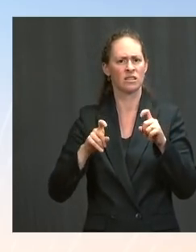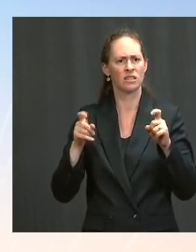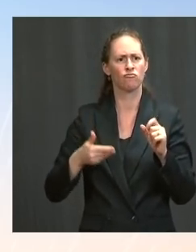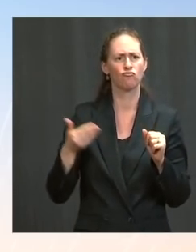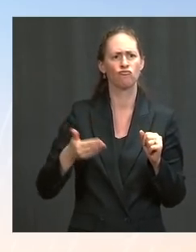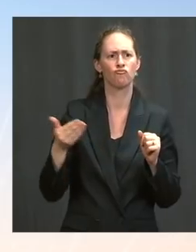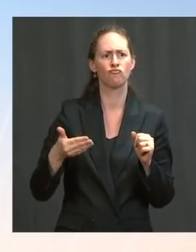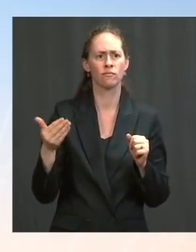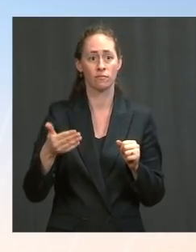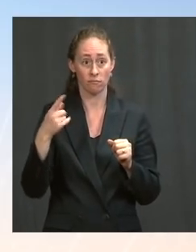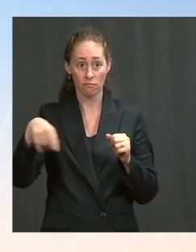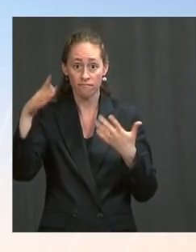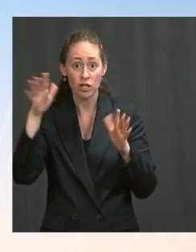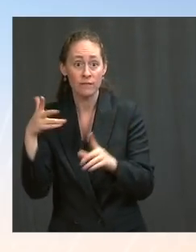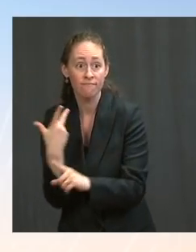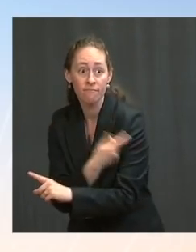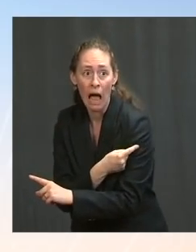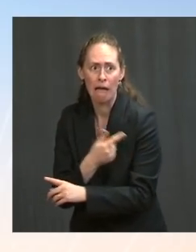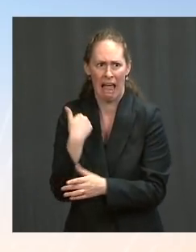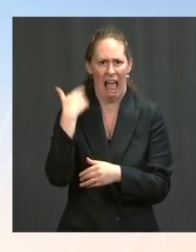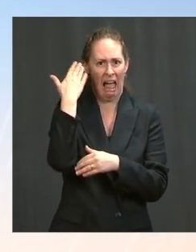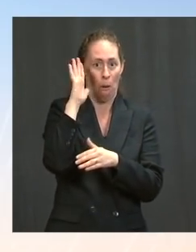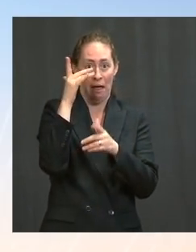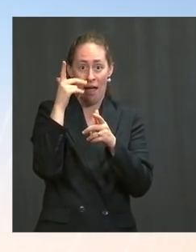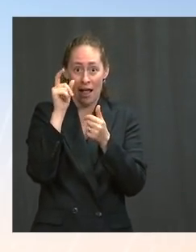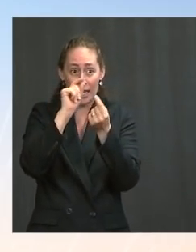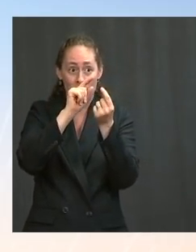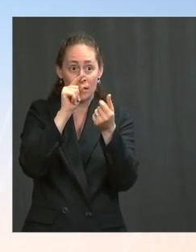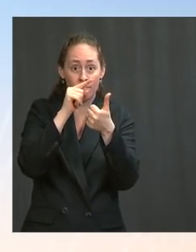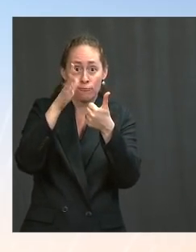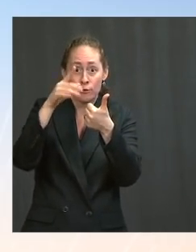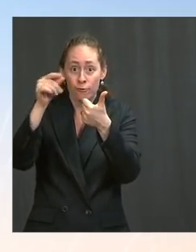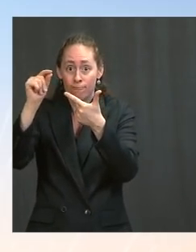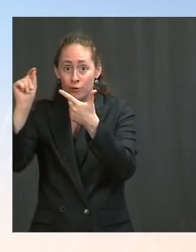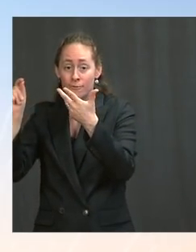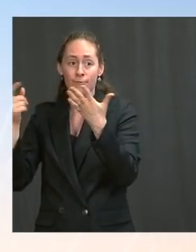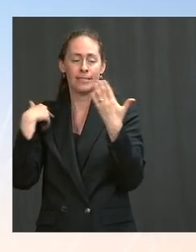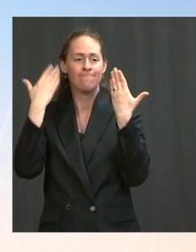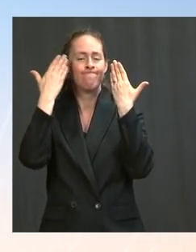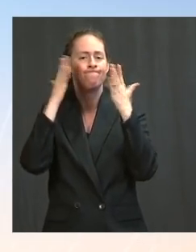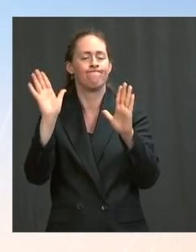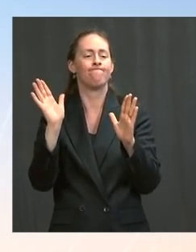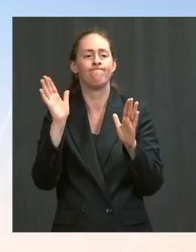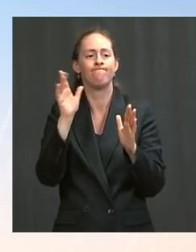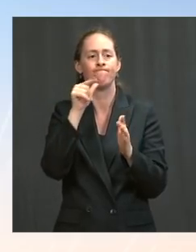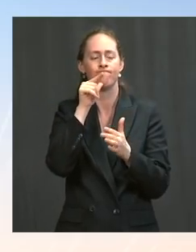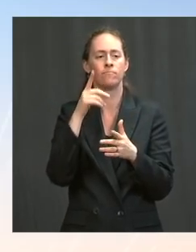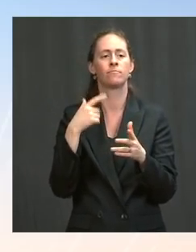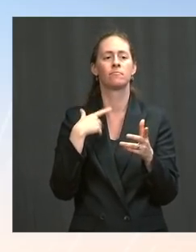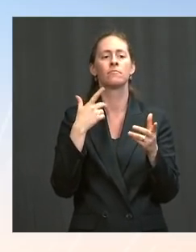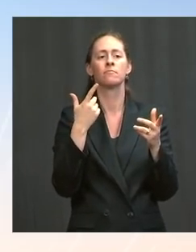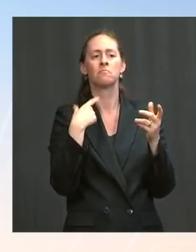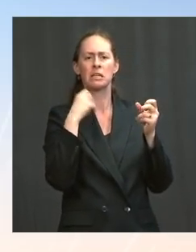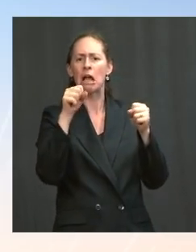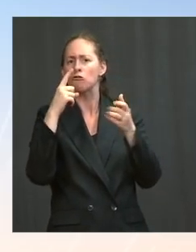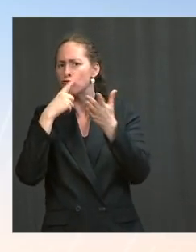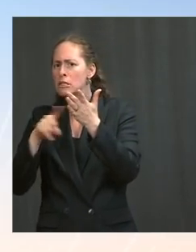Ms. Psaki: I don't know if every single person has been, but we can see if there's more specific data on that for you. The Press: Jen, thank you.